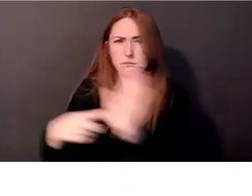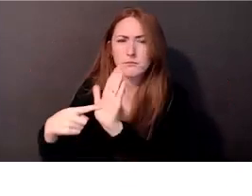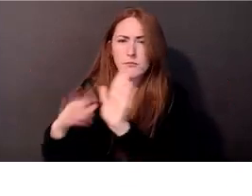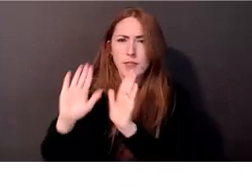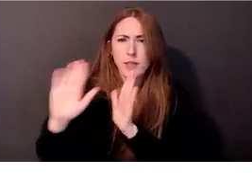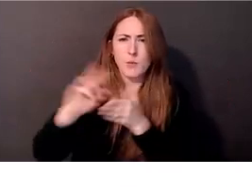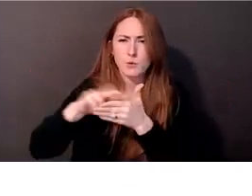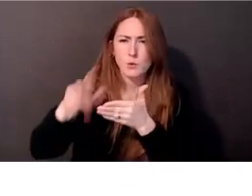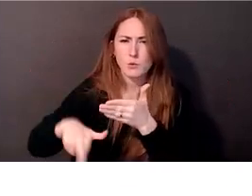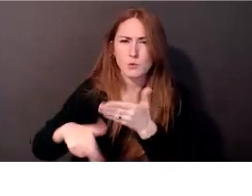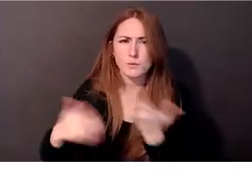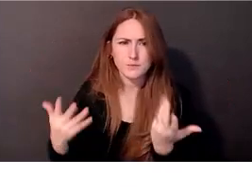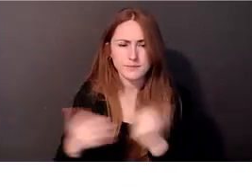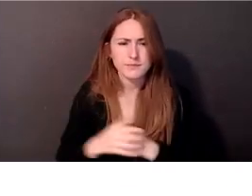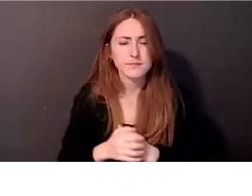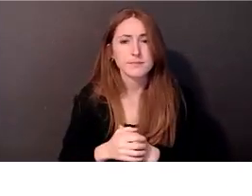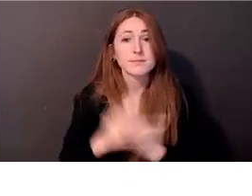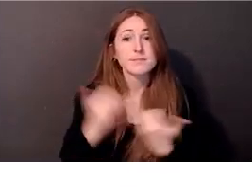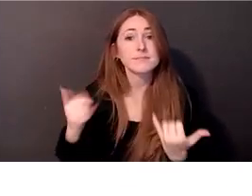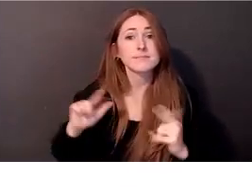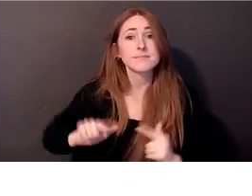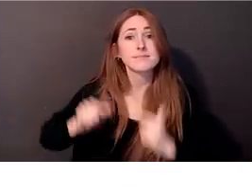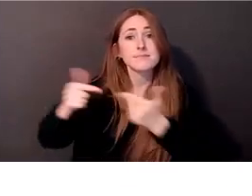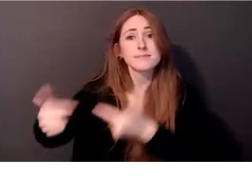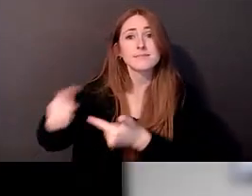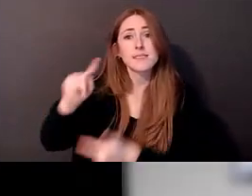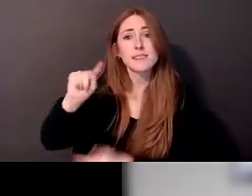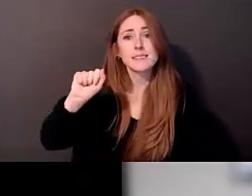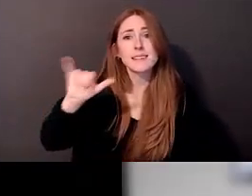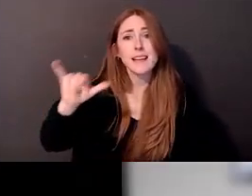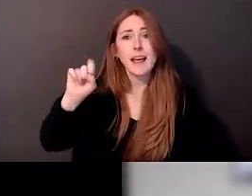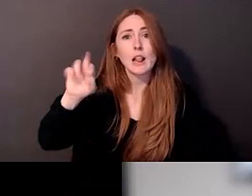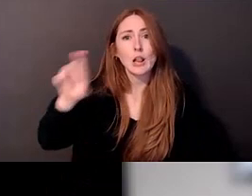So now I'm going to turn it over to Taylor for the process that was undertaken.